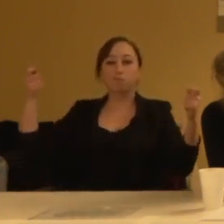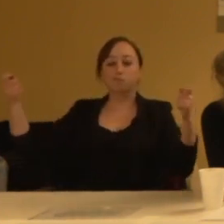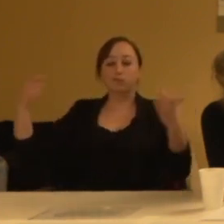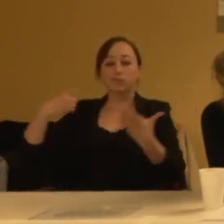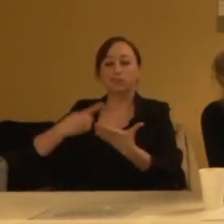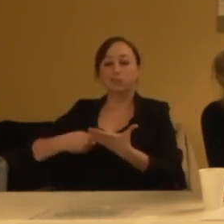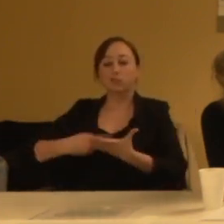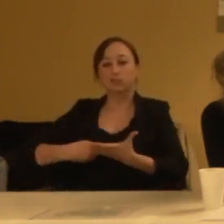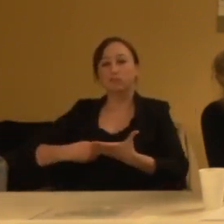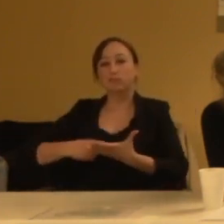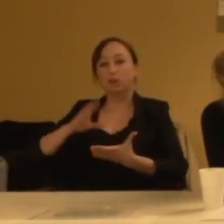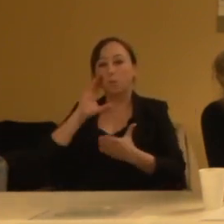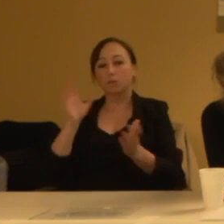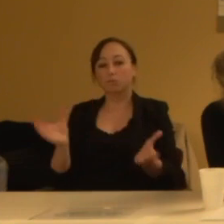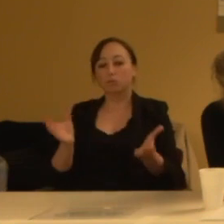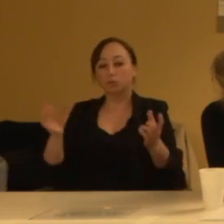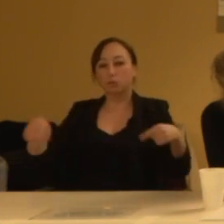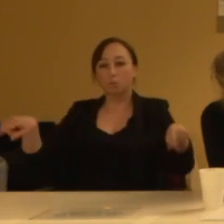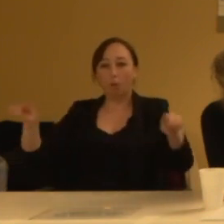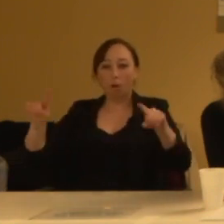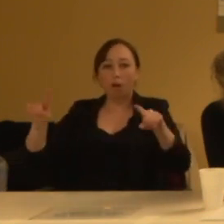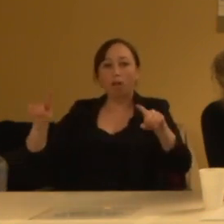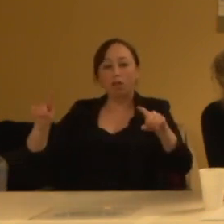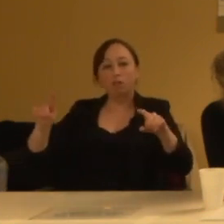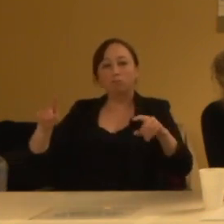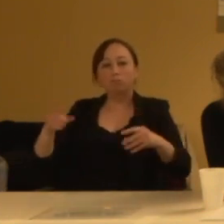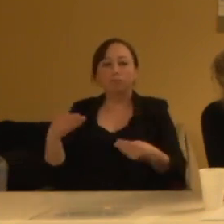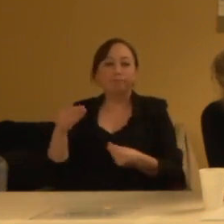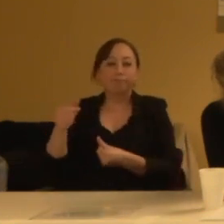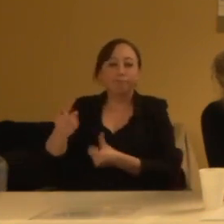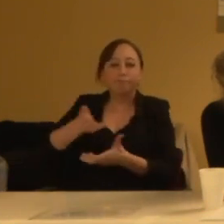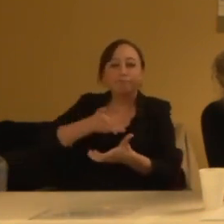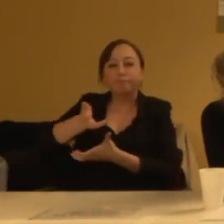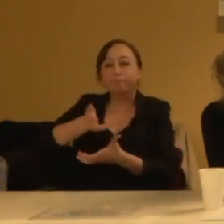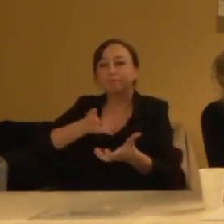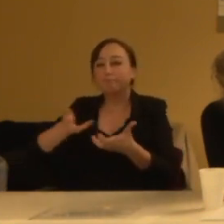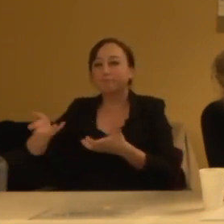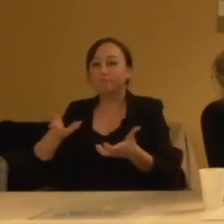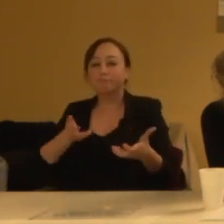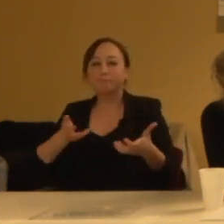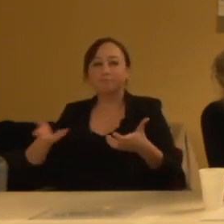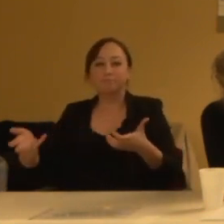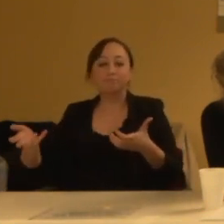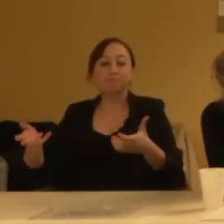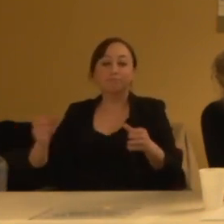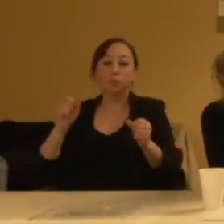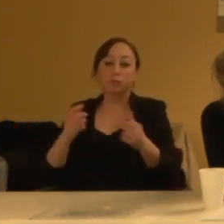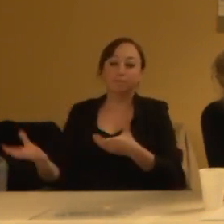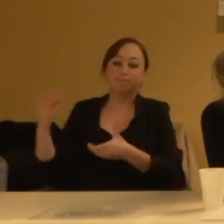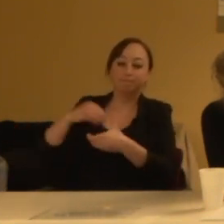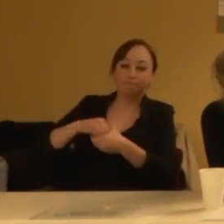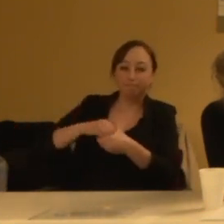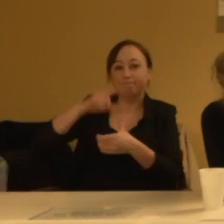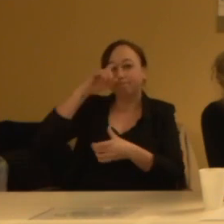but I will encourage it to make it very fluid so that folks can jump in and ask questions.